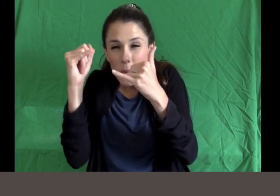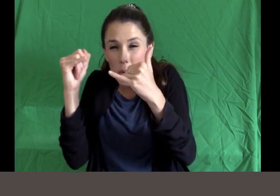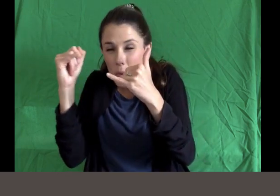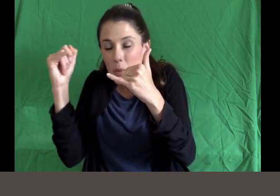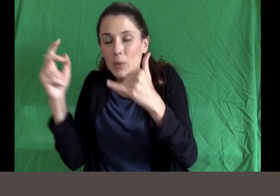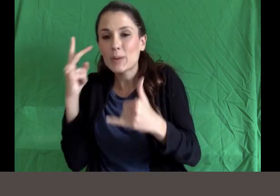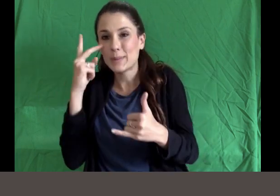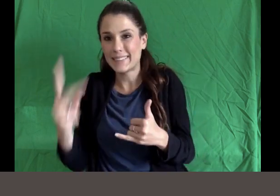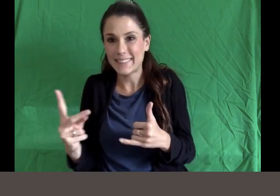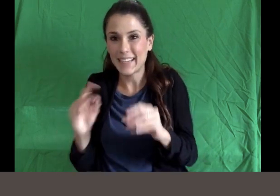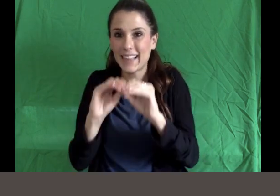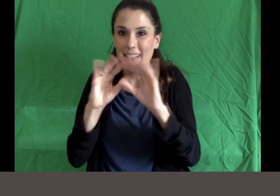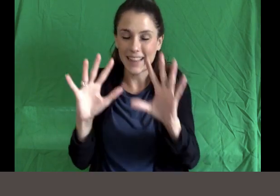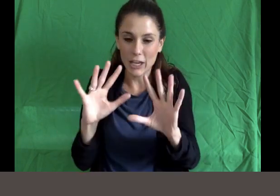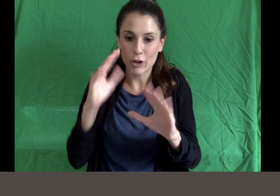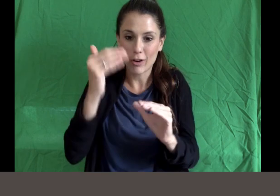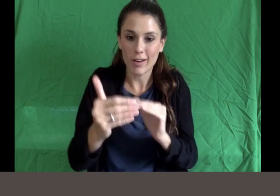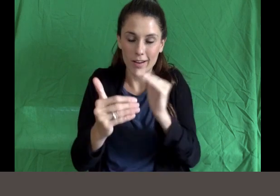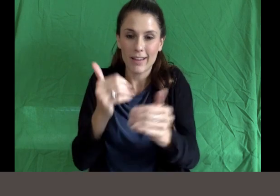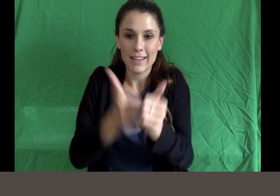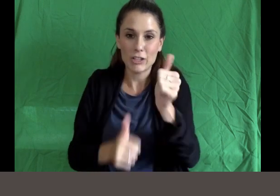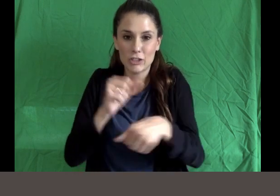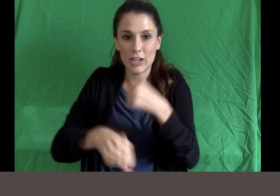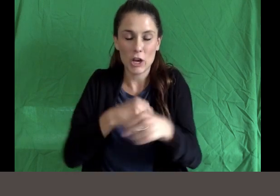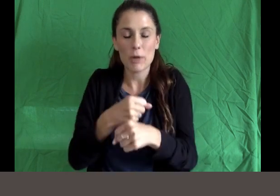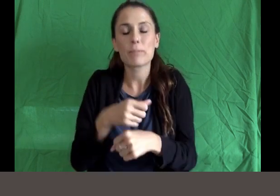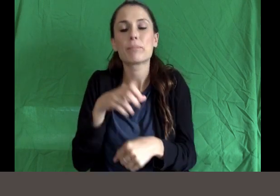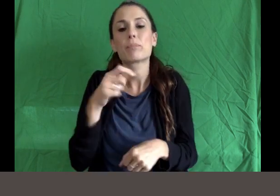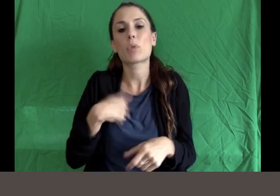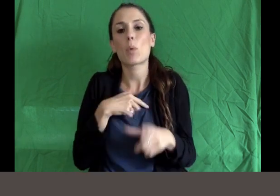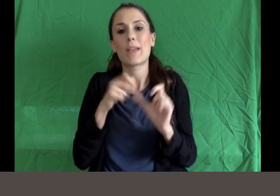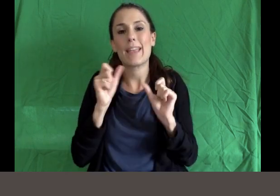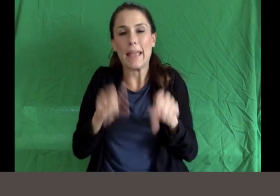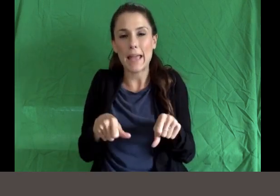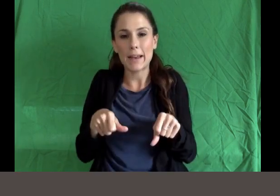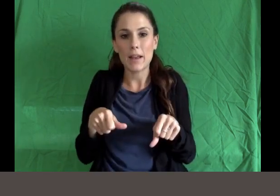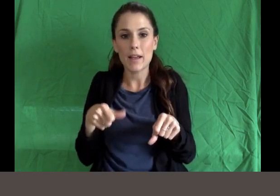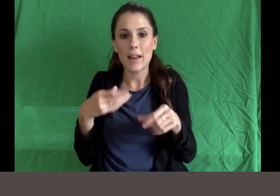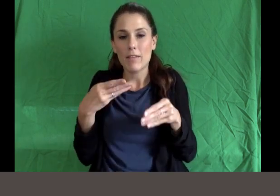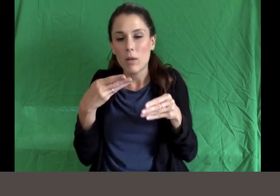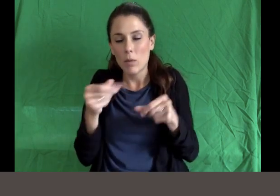of visual tricks in order to ease that comparison on the eyes if I really want to showcase that this